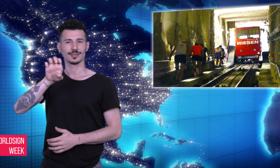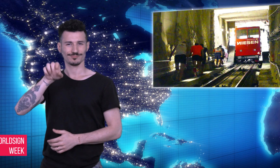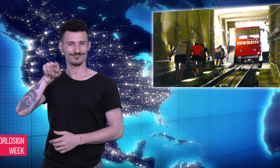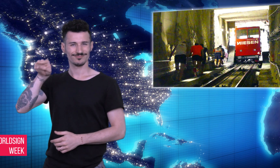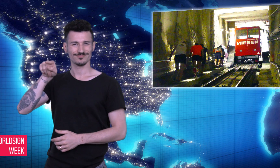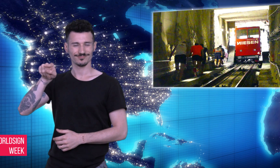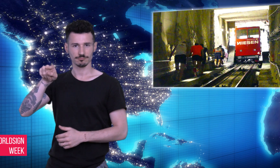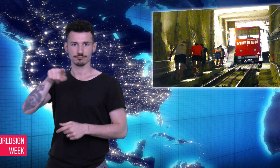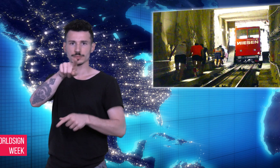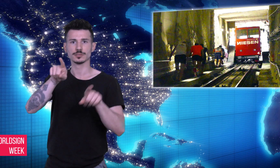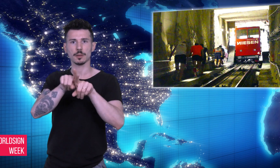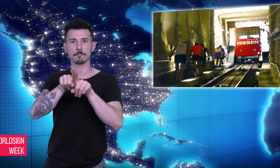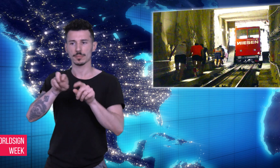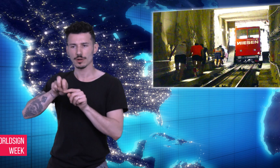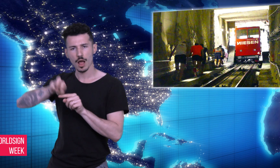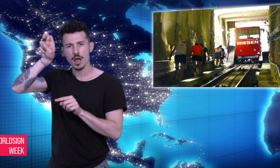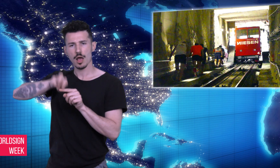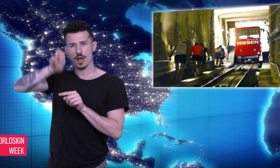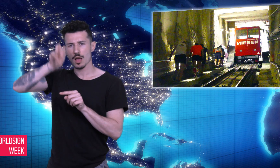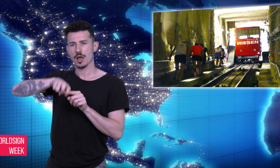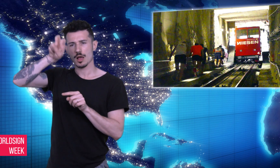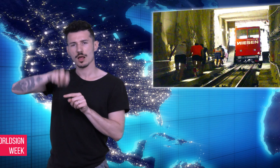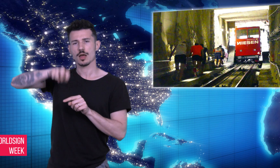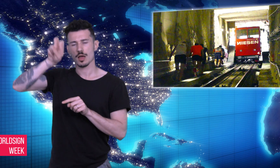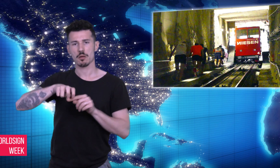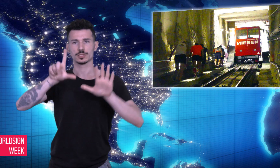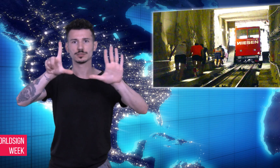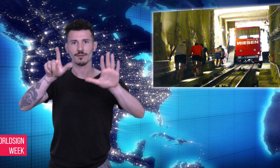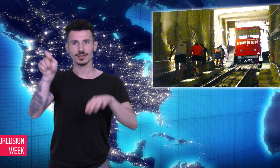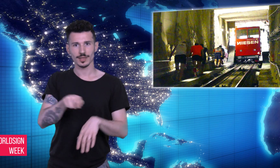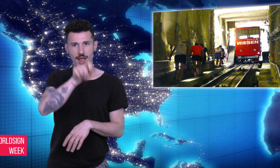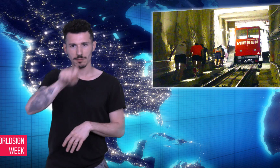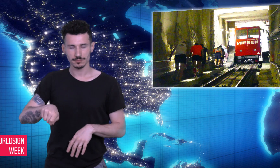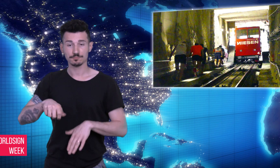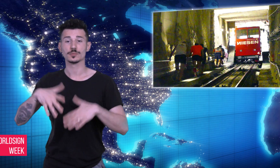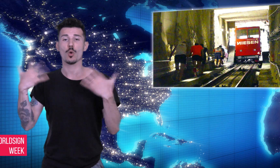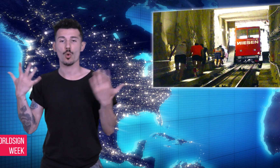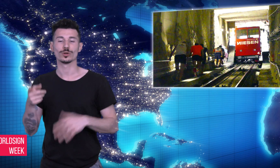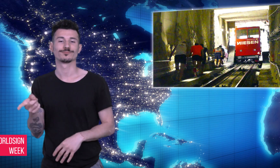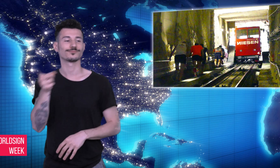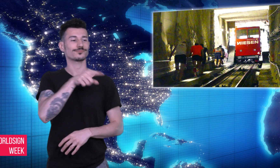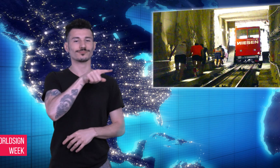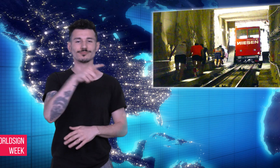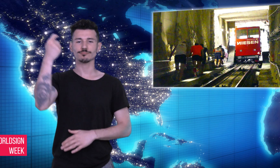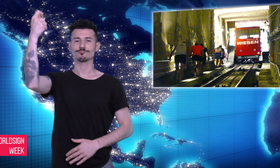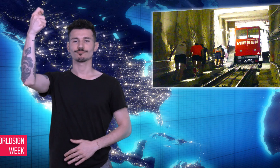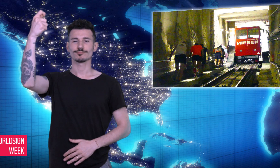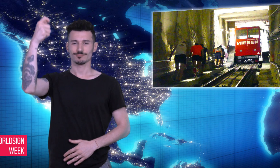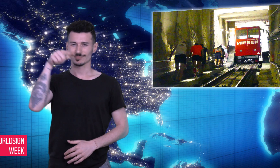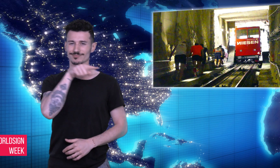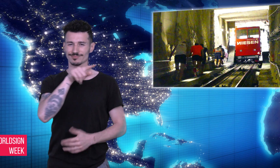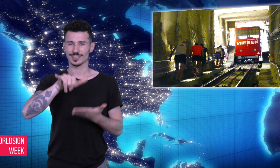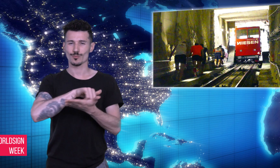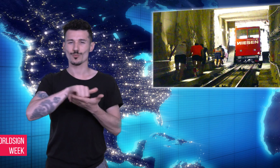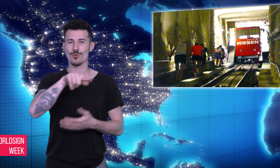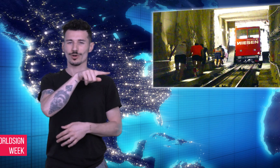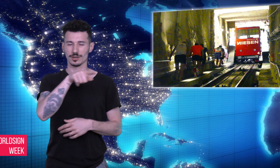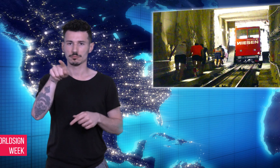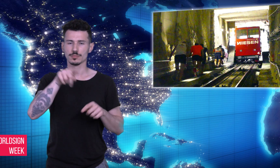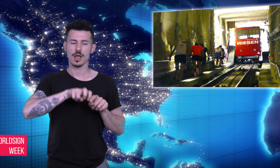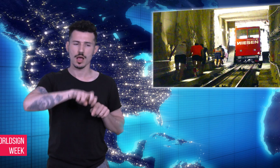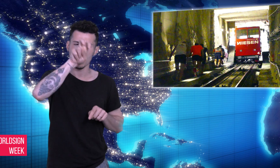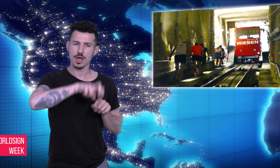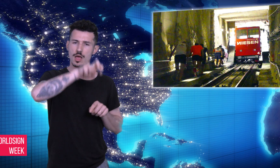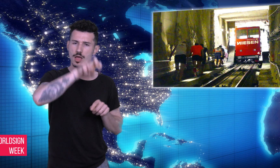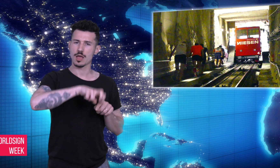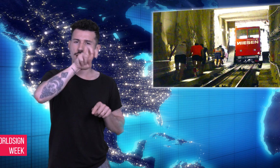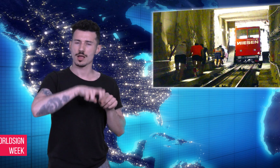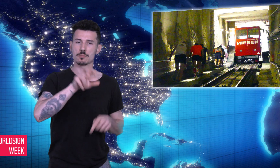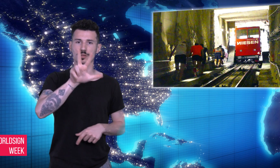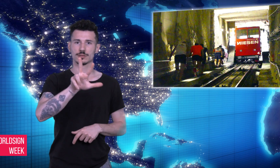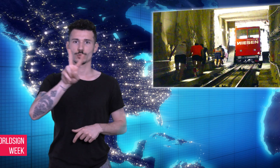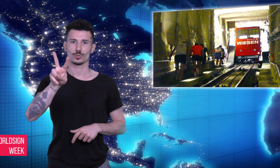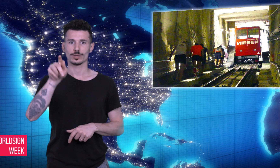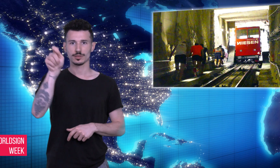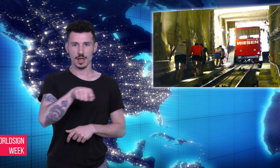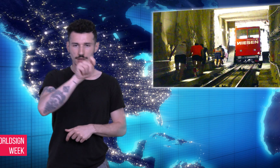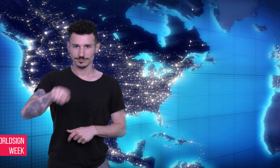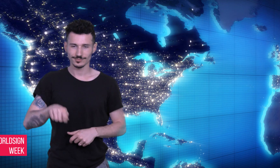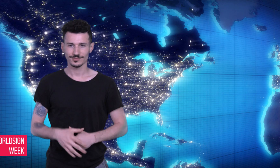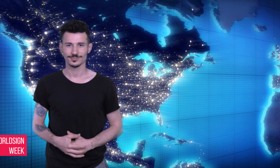Statue of Liberty 33 times.